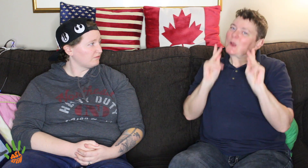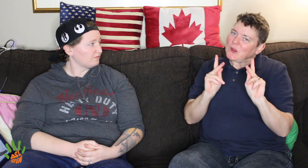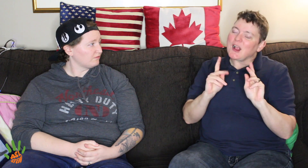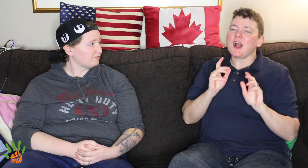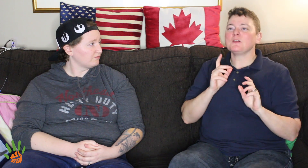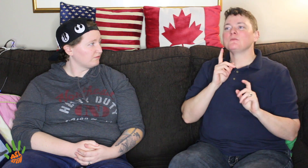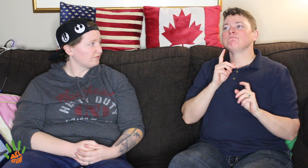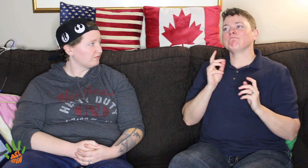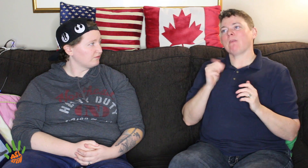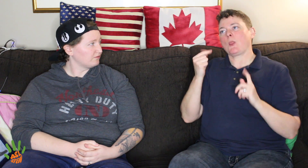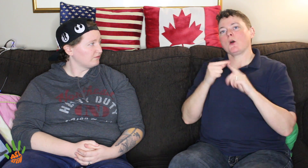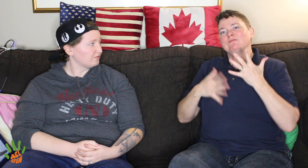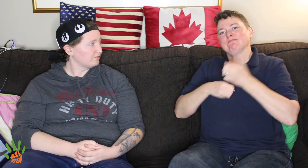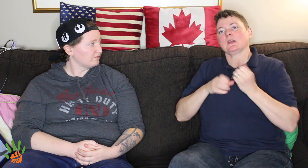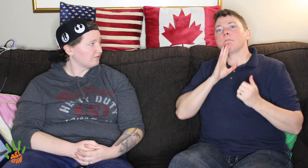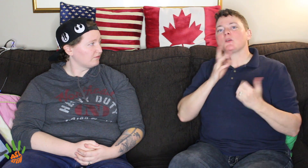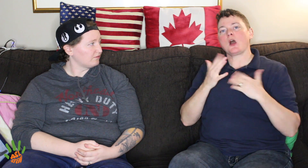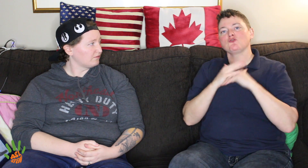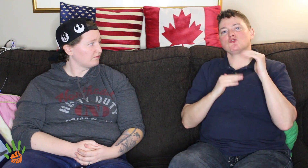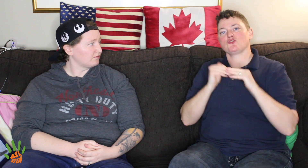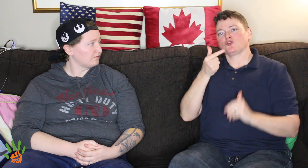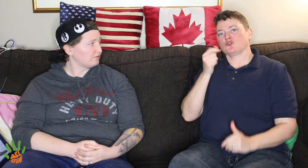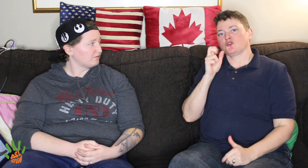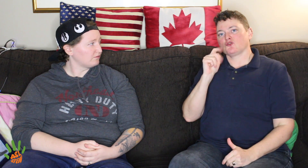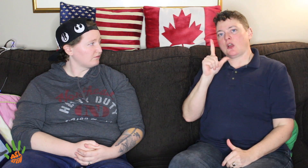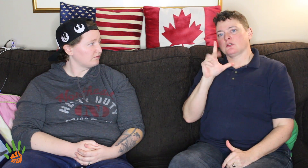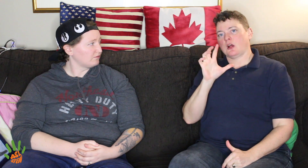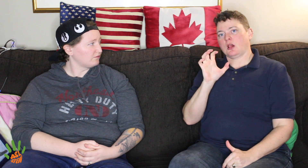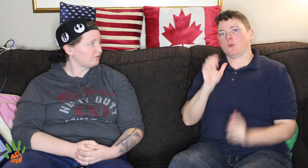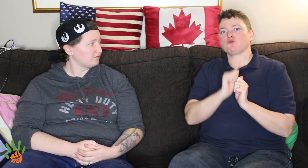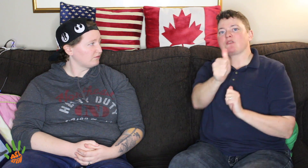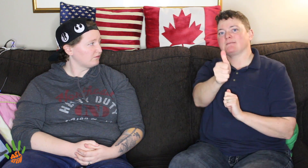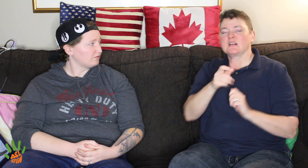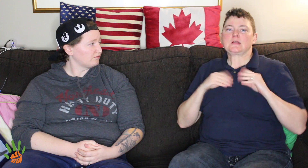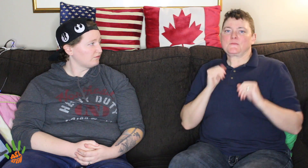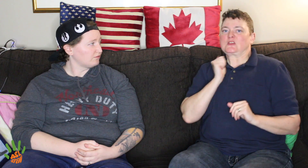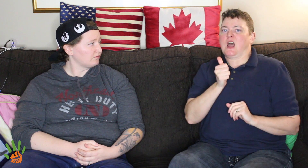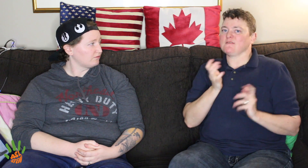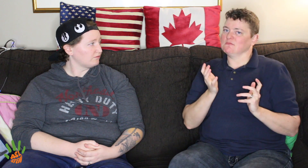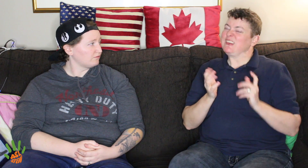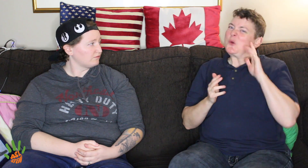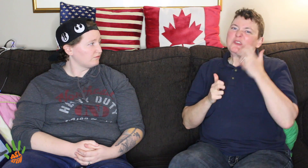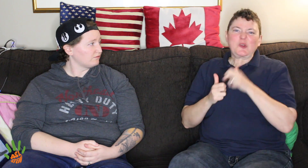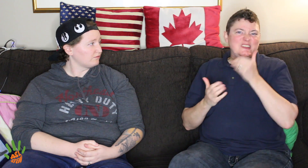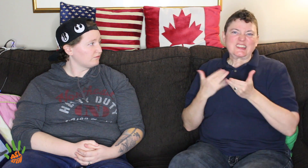But you know what? It's okay! You just want to be gentle with yourself. Accept yourself.